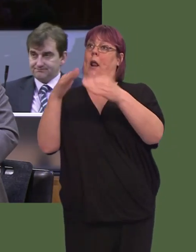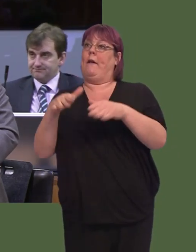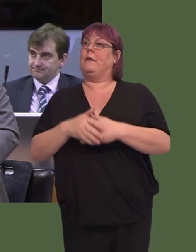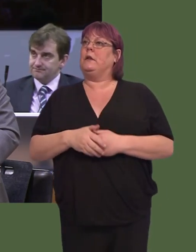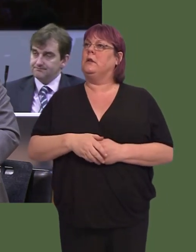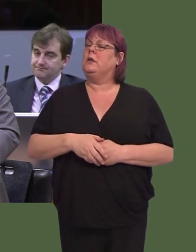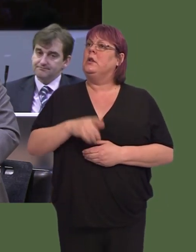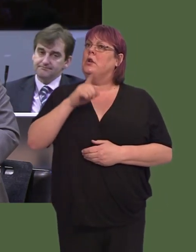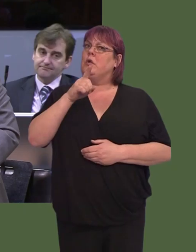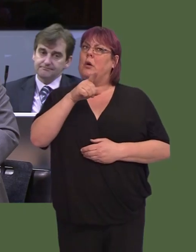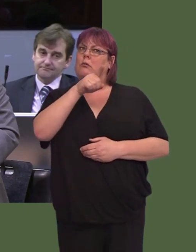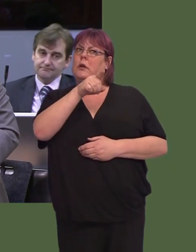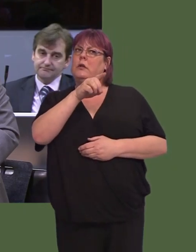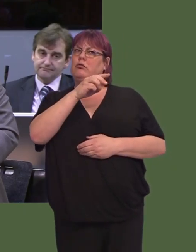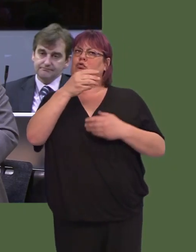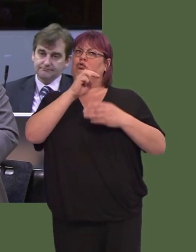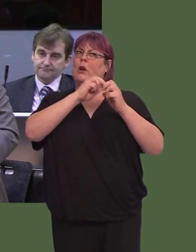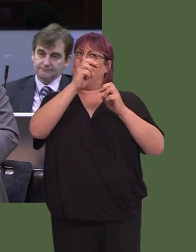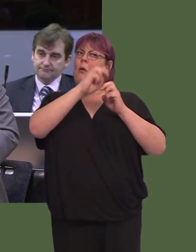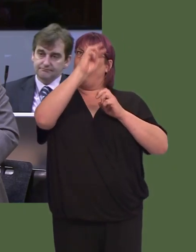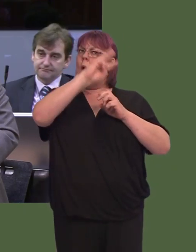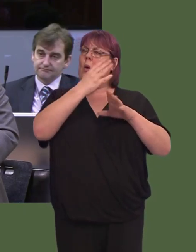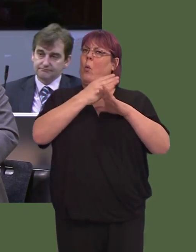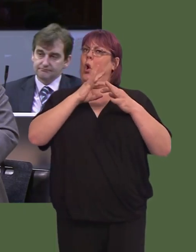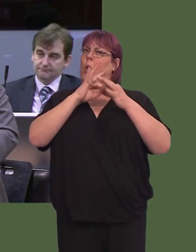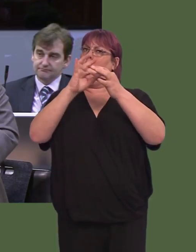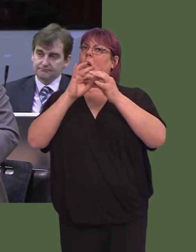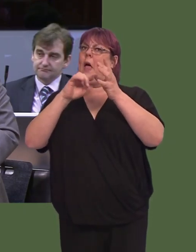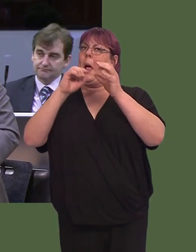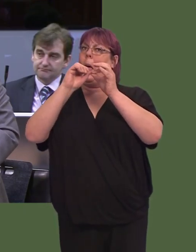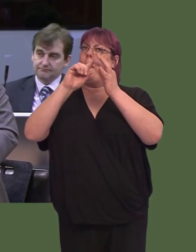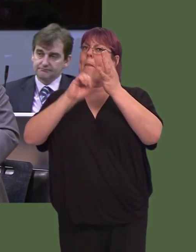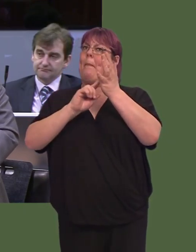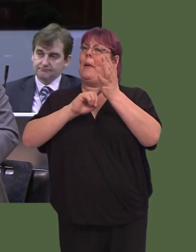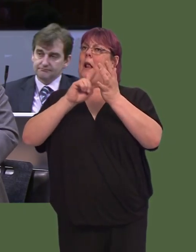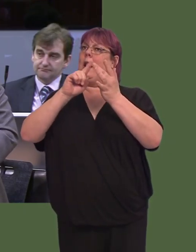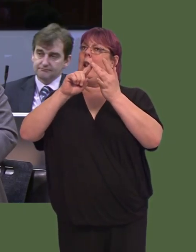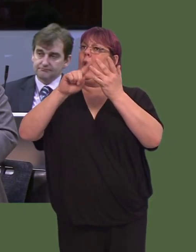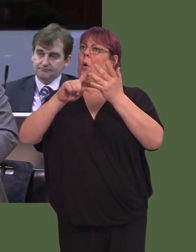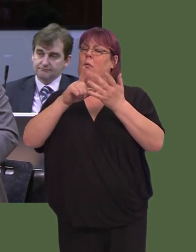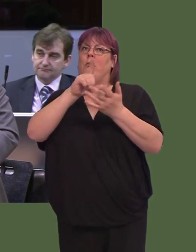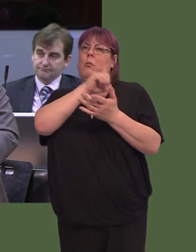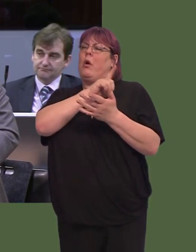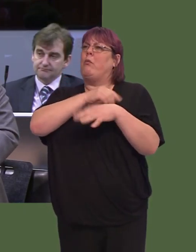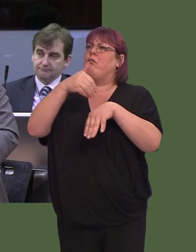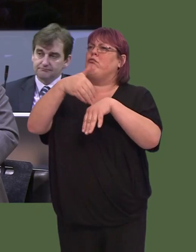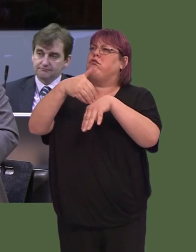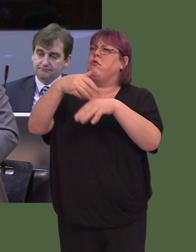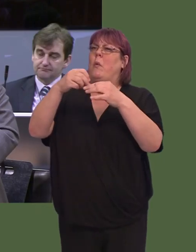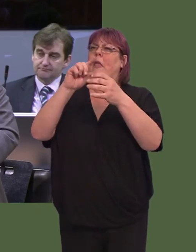with Abellio to try and resolve the problem around Carillion to keep them in the race for the tender?